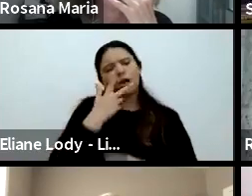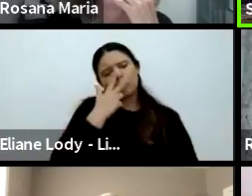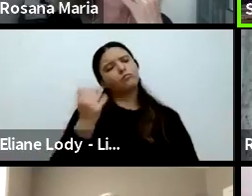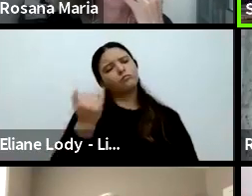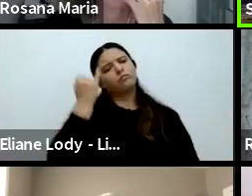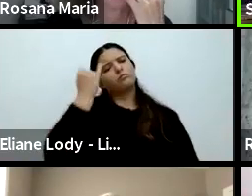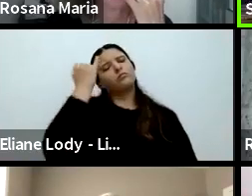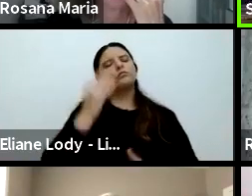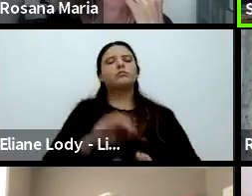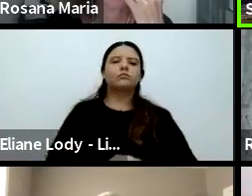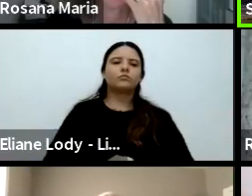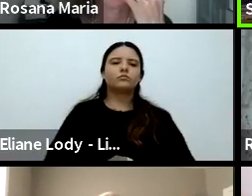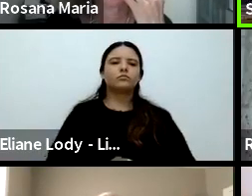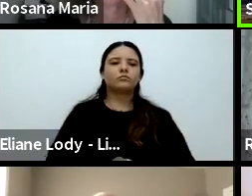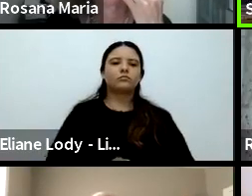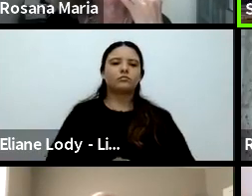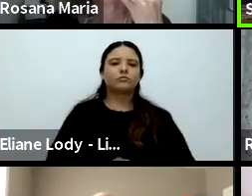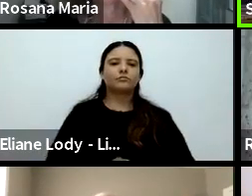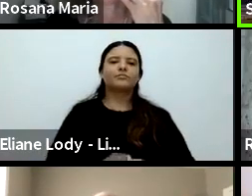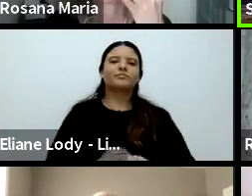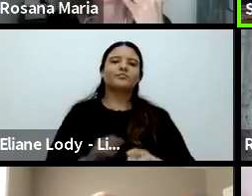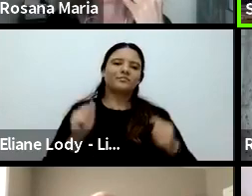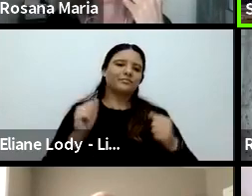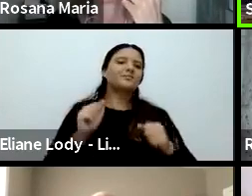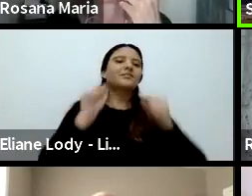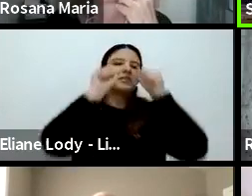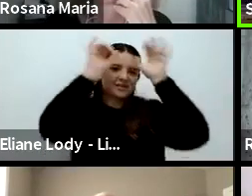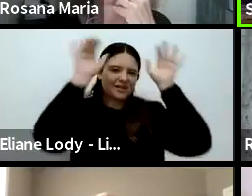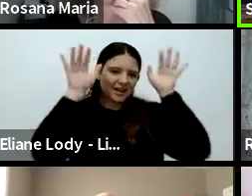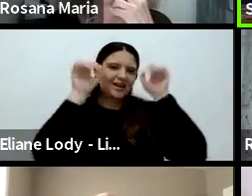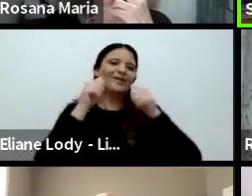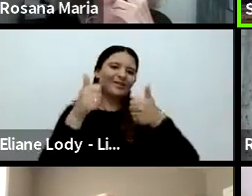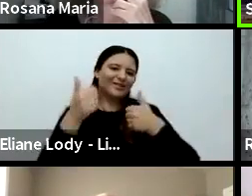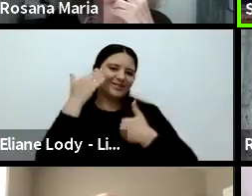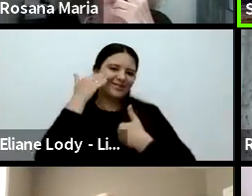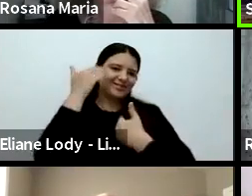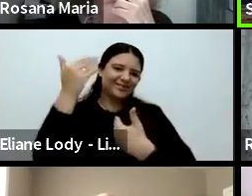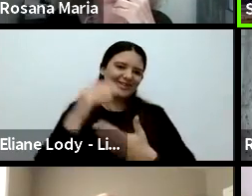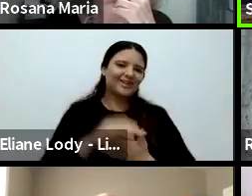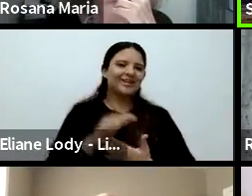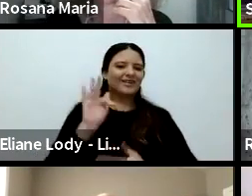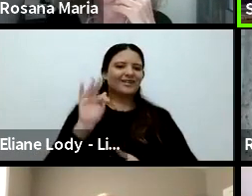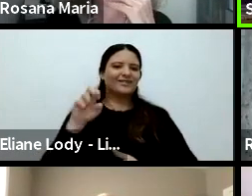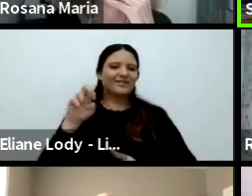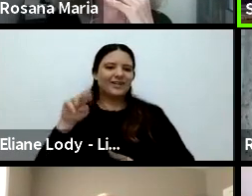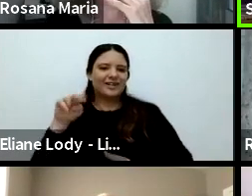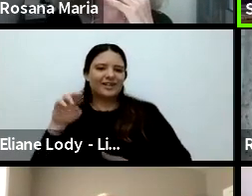because I think it's important. Sure course. Thank Thank you for. Thank you Thank you for Amanda Thank you